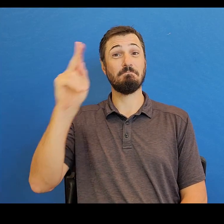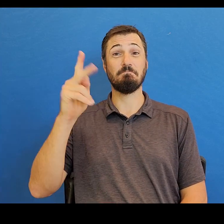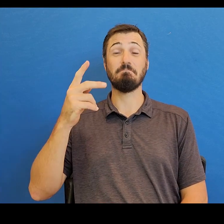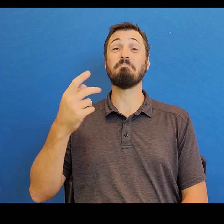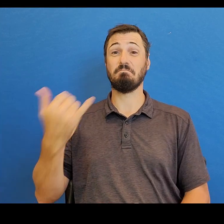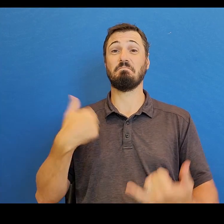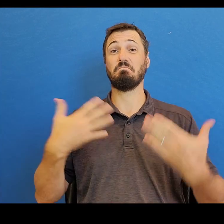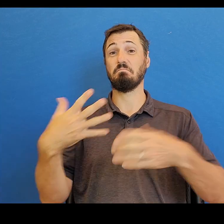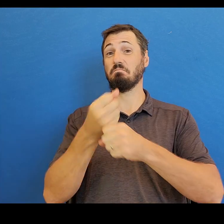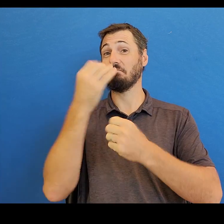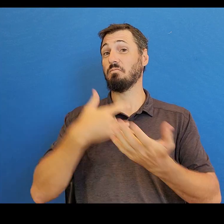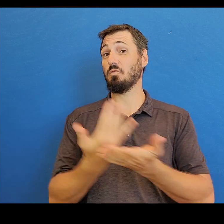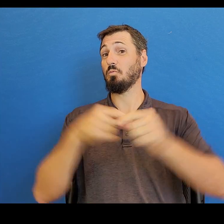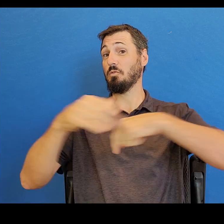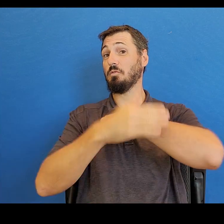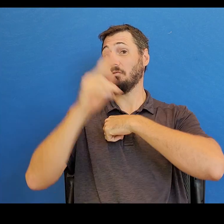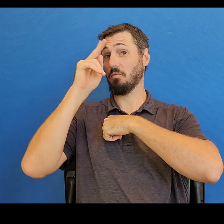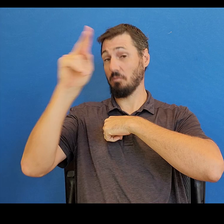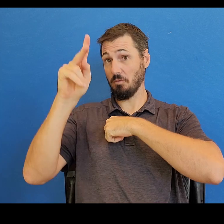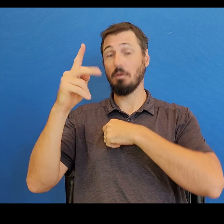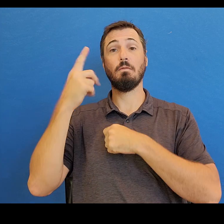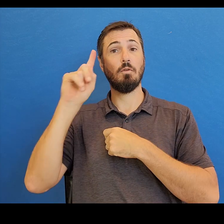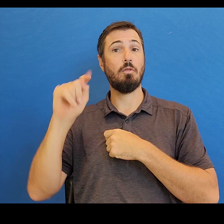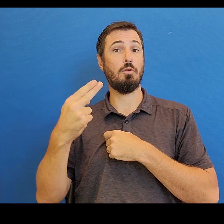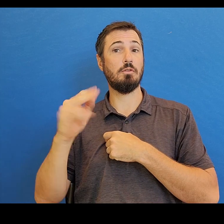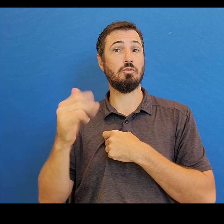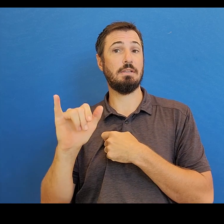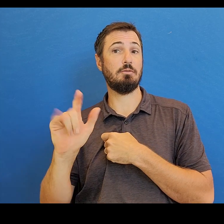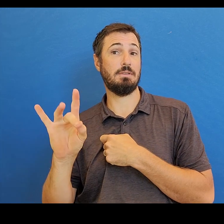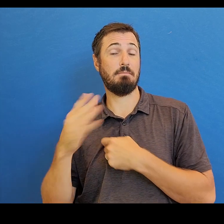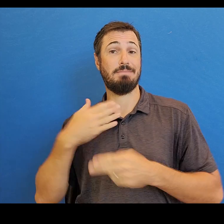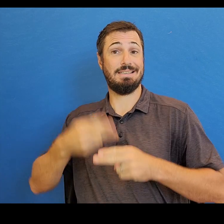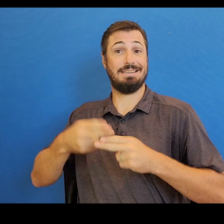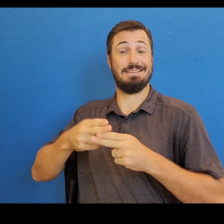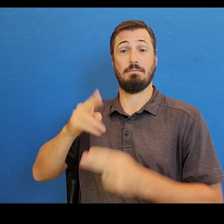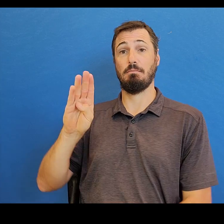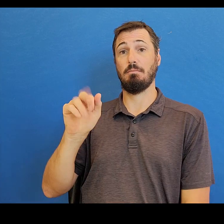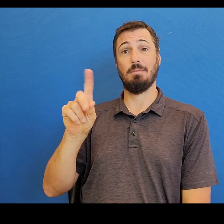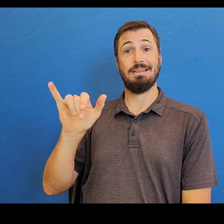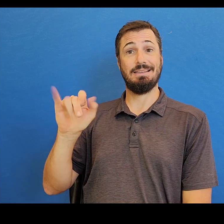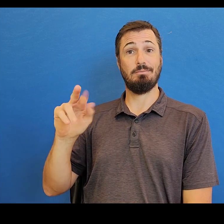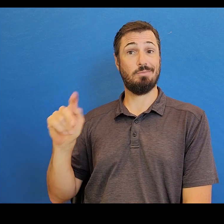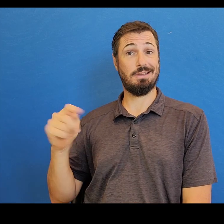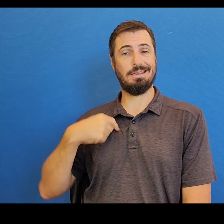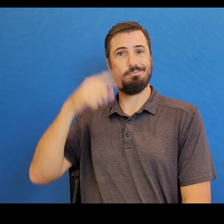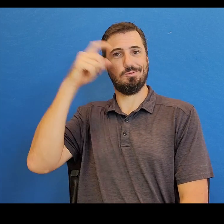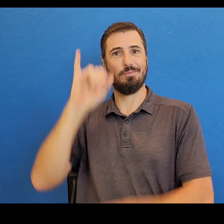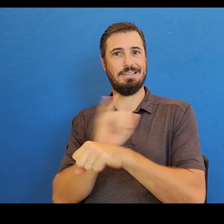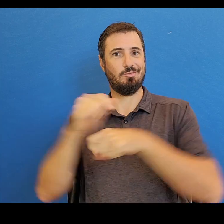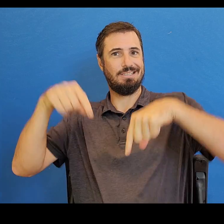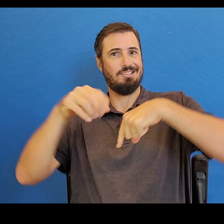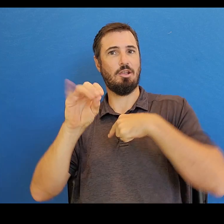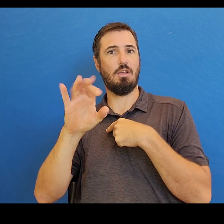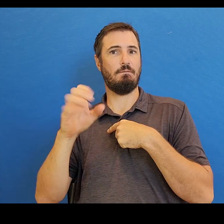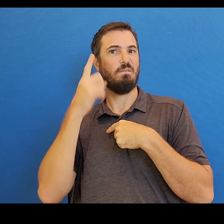Aloha Kaua‘i. This is your County of Kaua‘i briefing for Thursday, July 28th. My name is Bradley Pratt and I’m a summer intern here at the Office of the Mayor